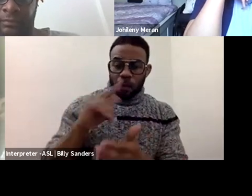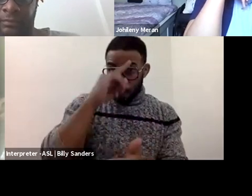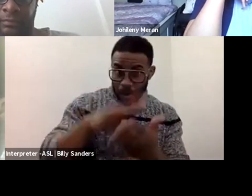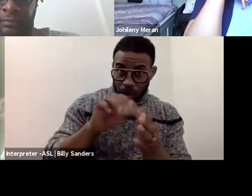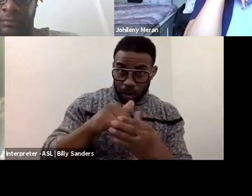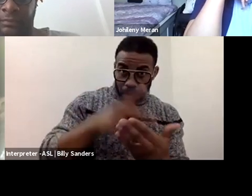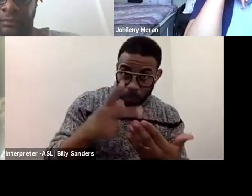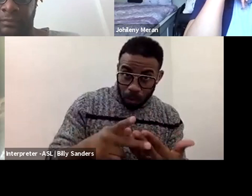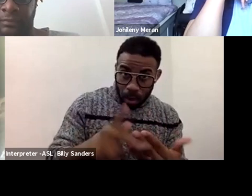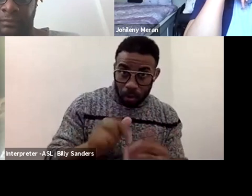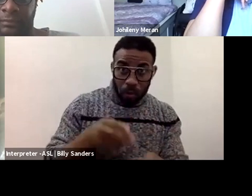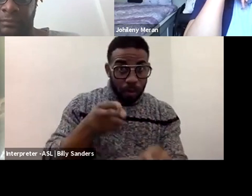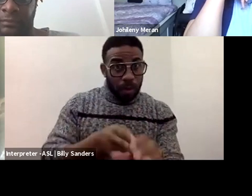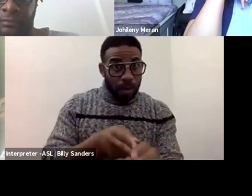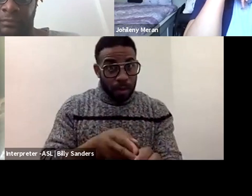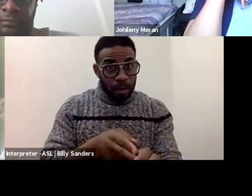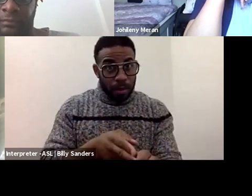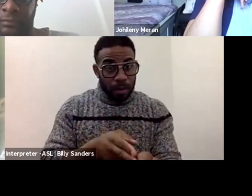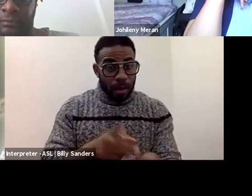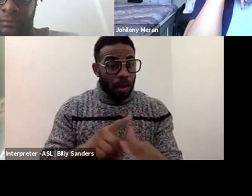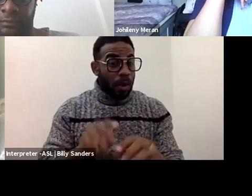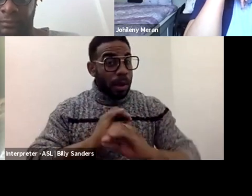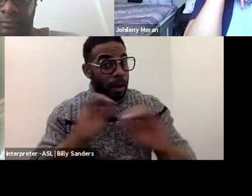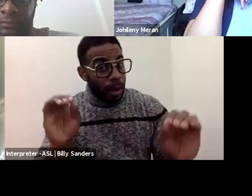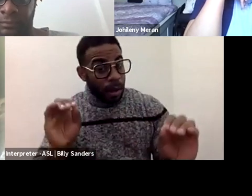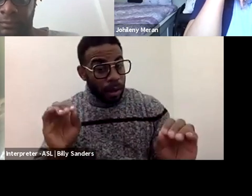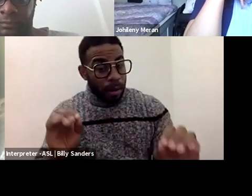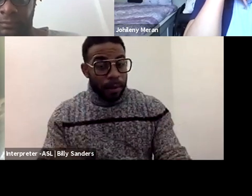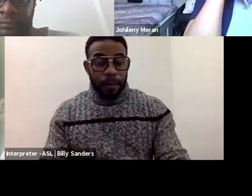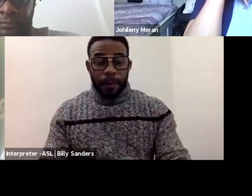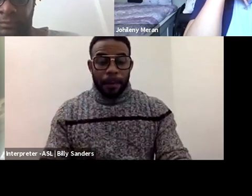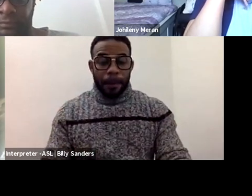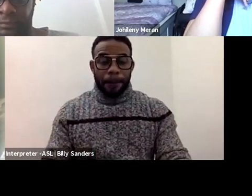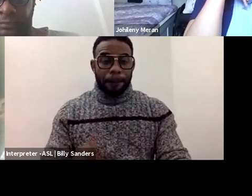the programs that were participated in, or none at all. And being the only person in